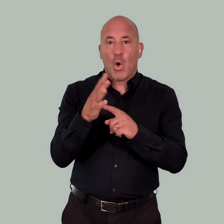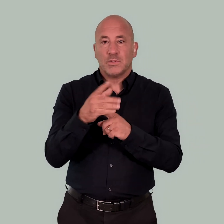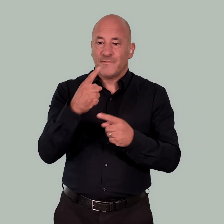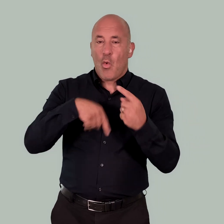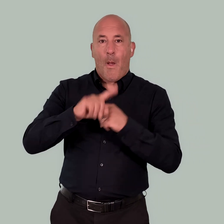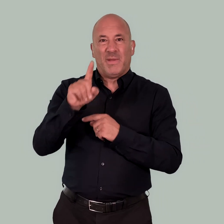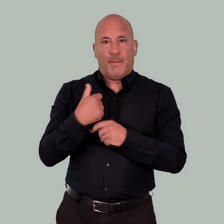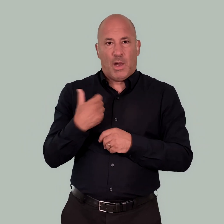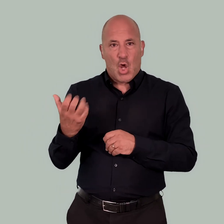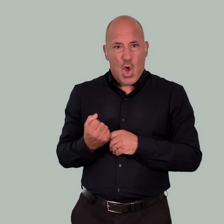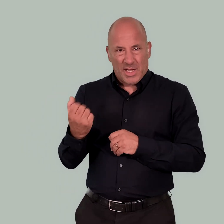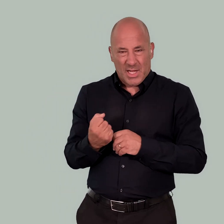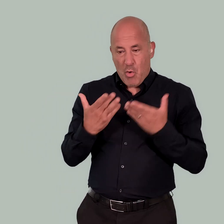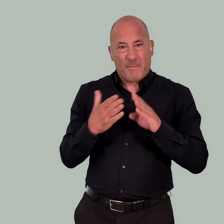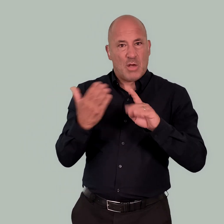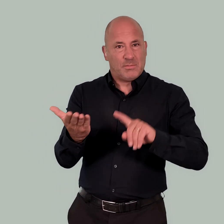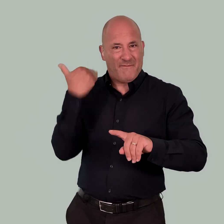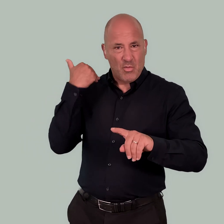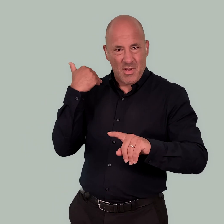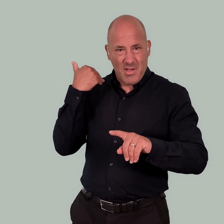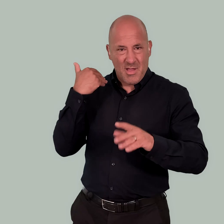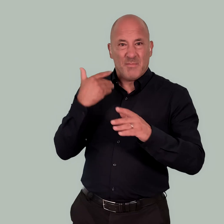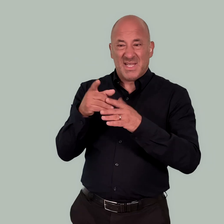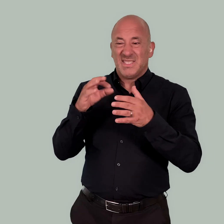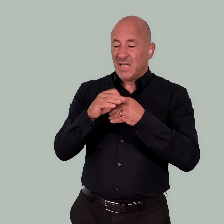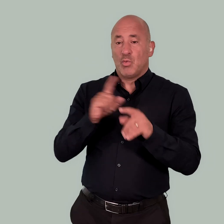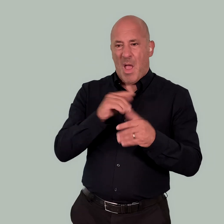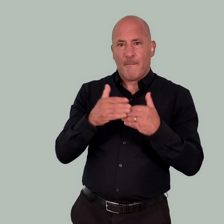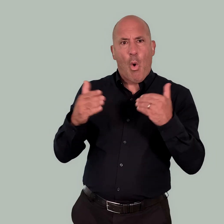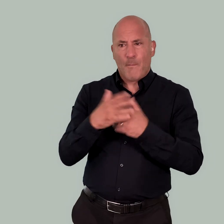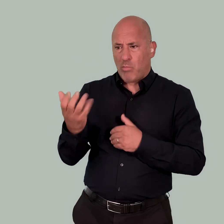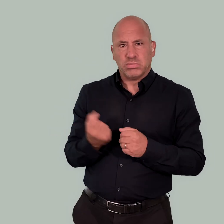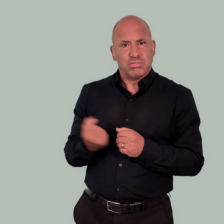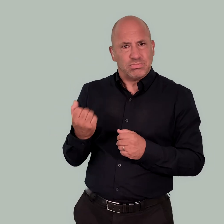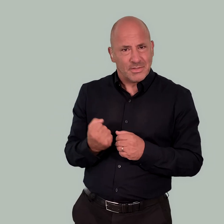than in the past, contributing further to the rise in caseload